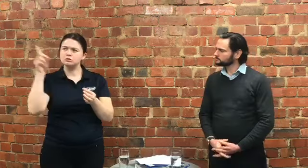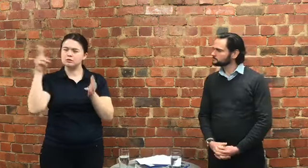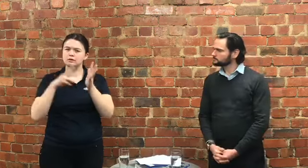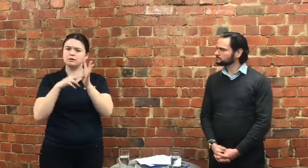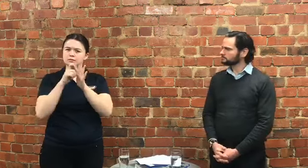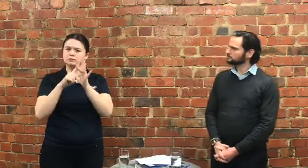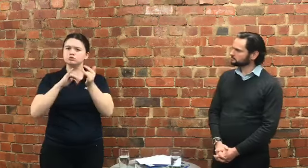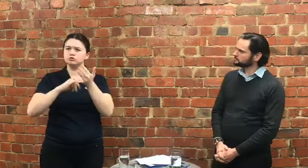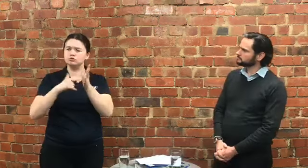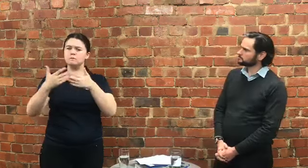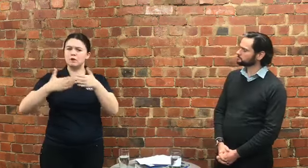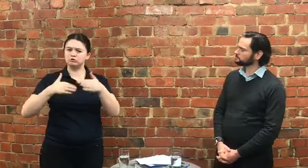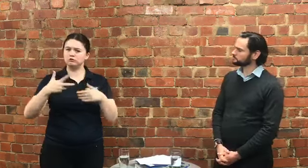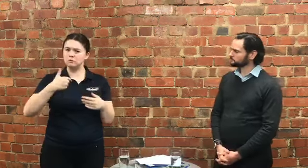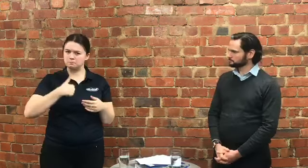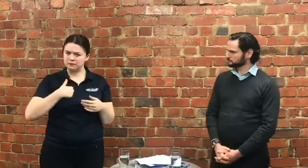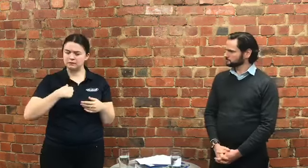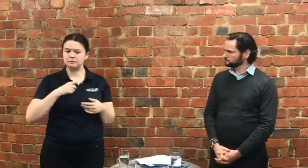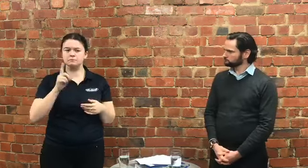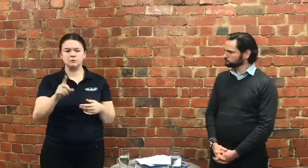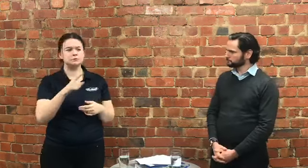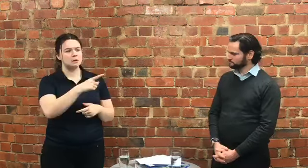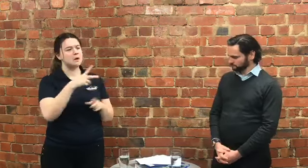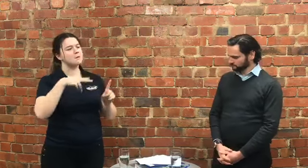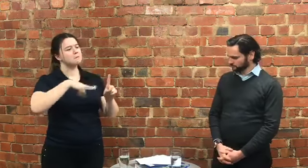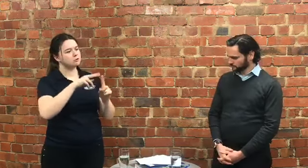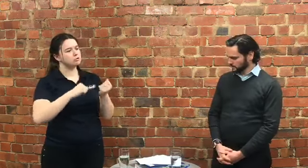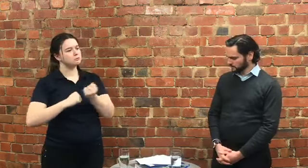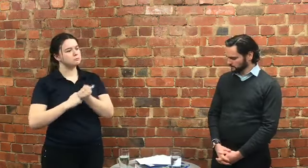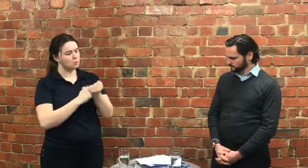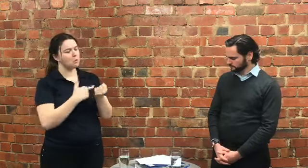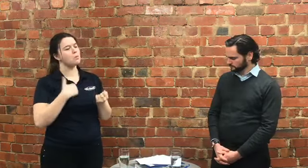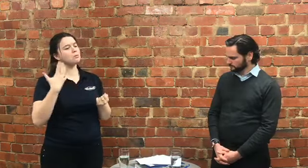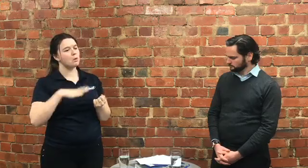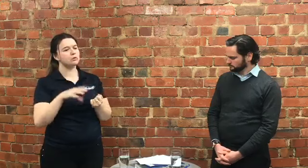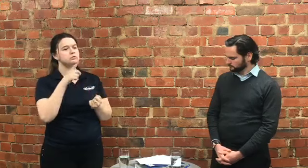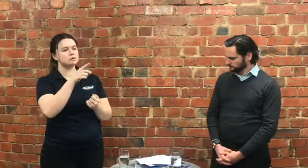For example, some interpreting agencies are under NDIS,